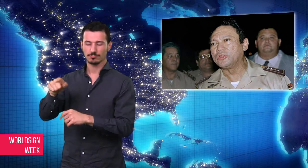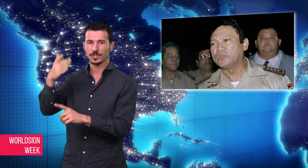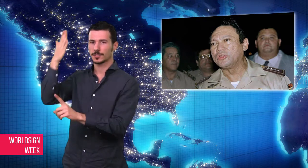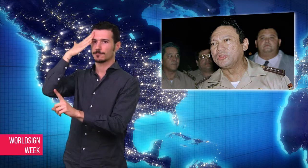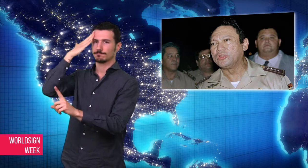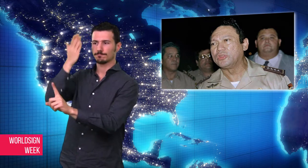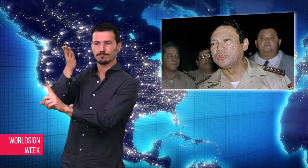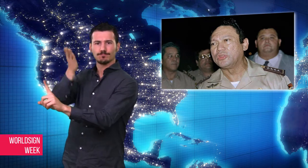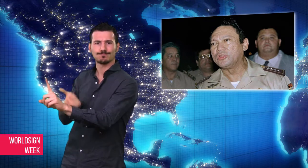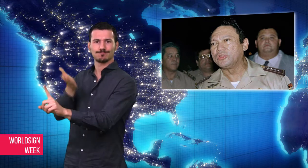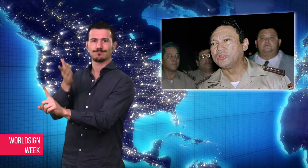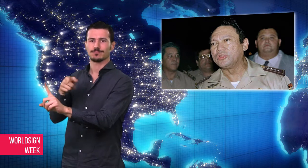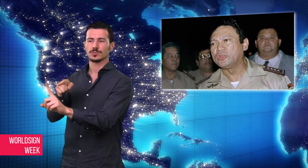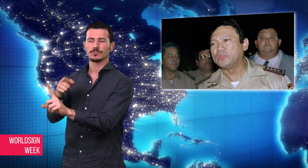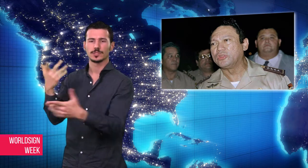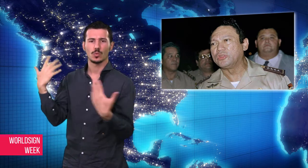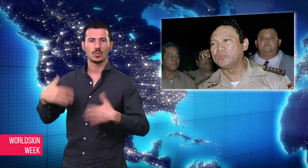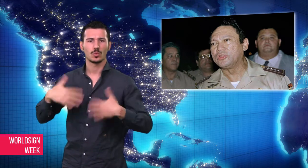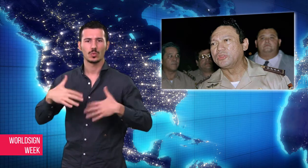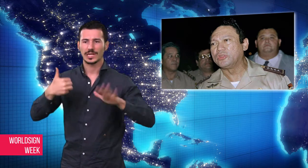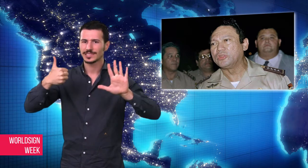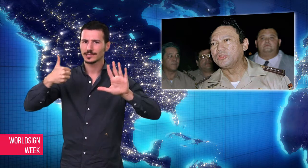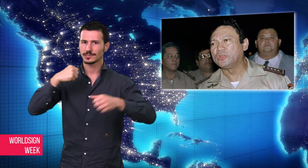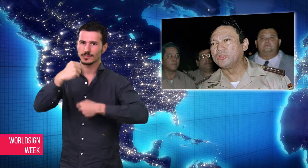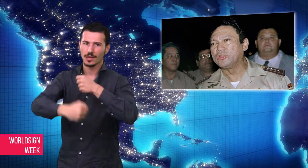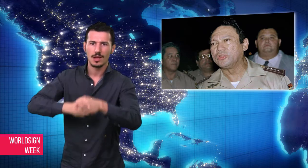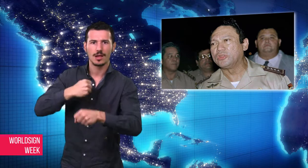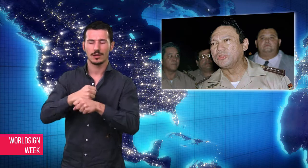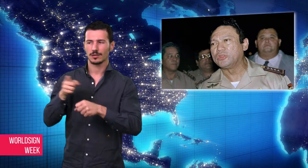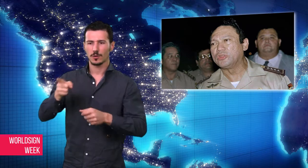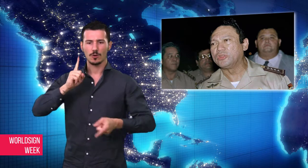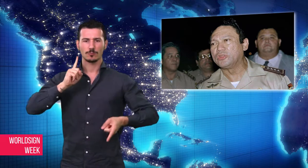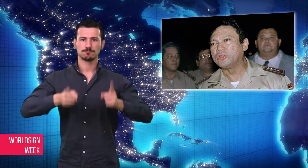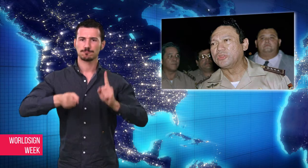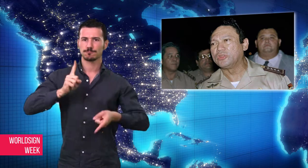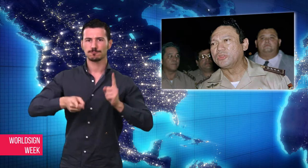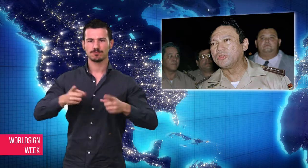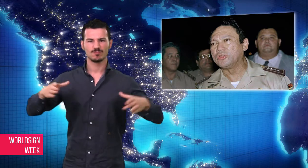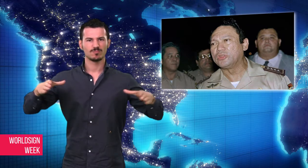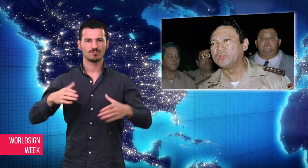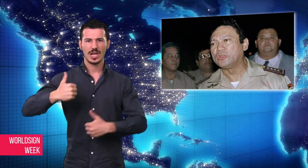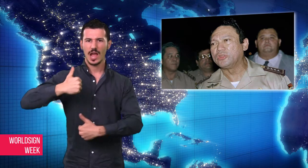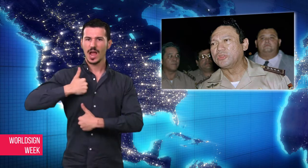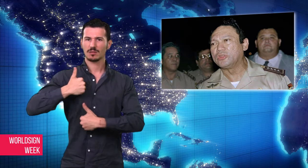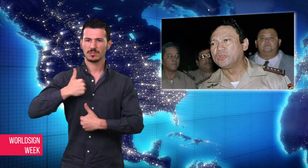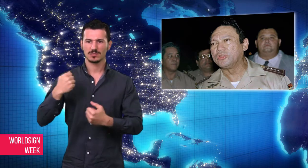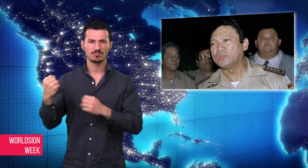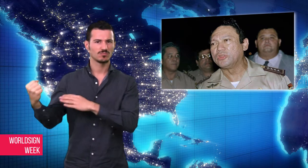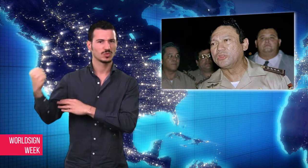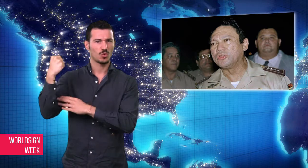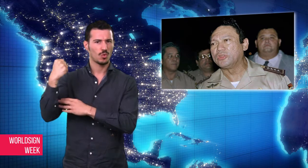America who ruled Panama for six years